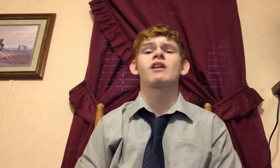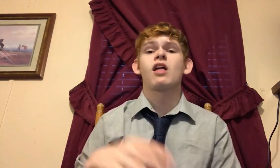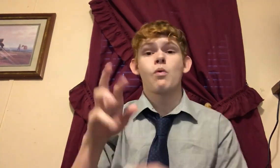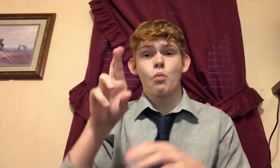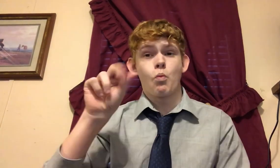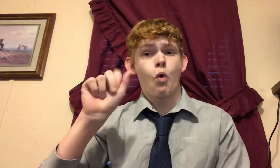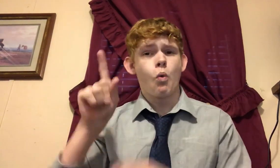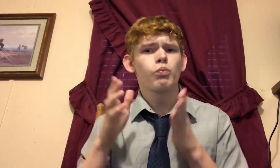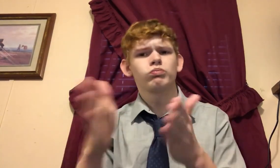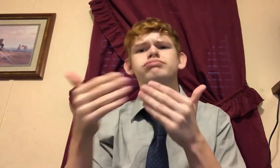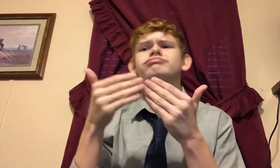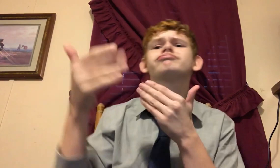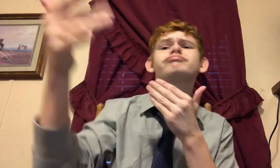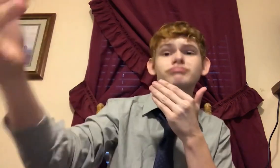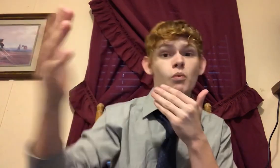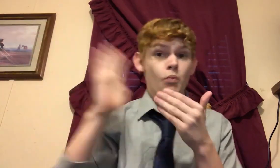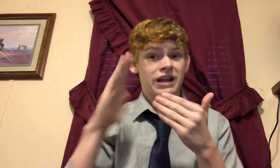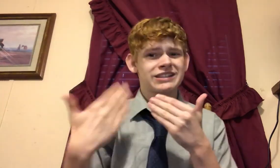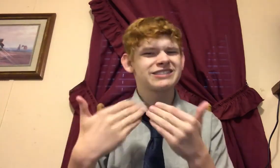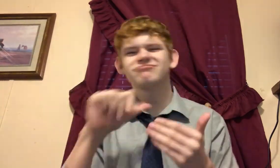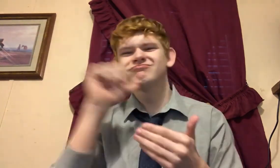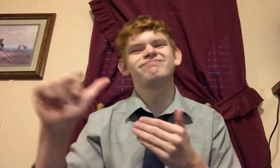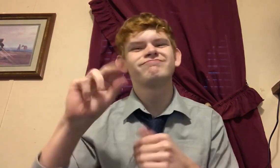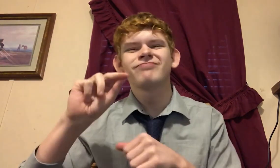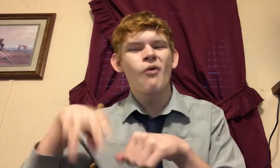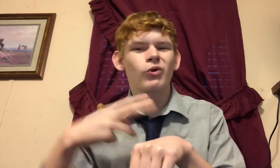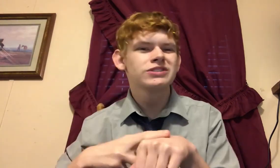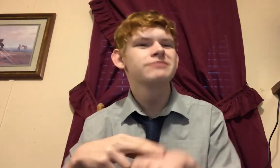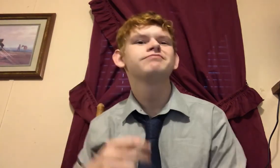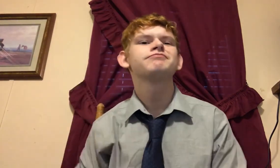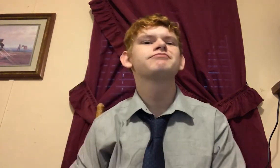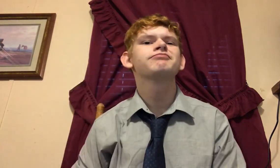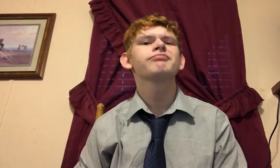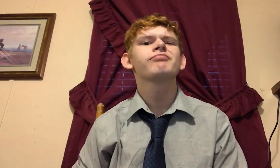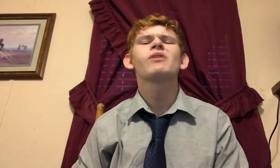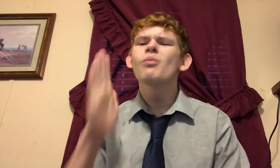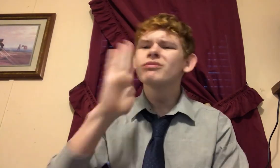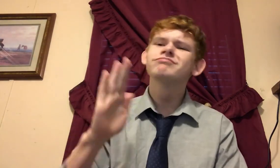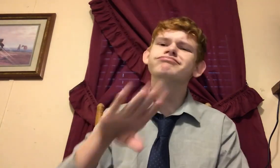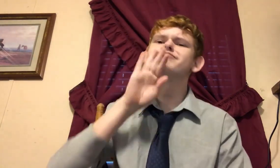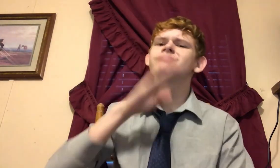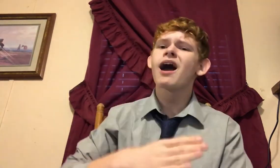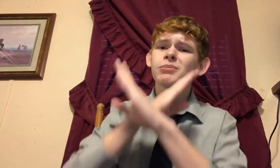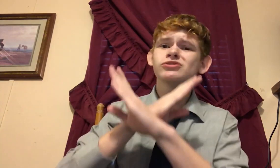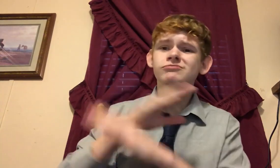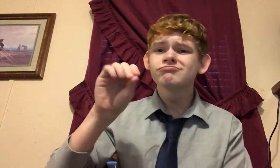That road that stretches out ahead of us, will it be easy? No, of course, it won't. There will be frustrations,